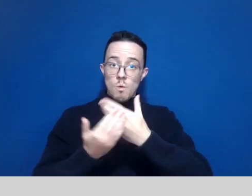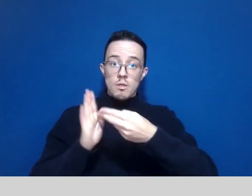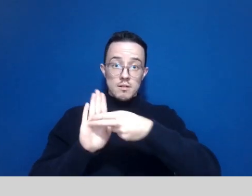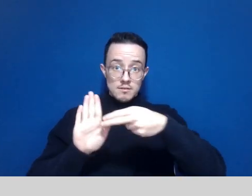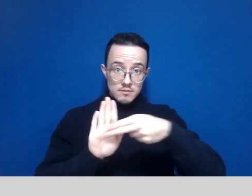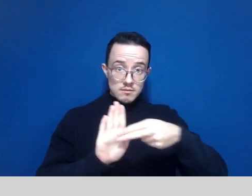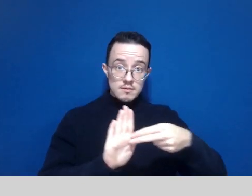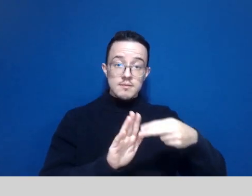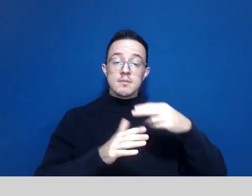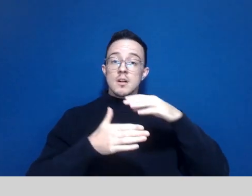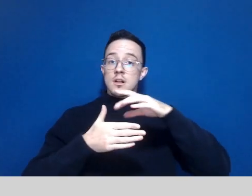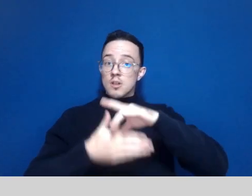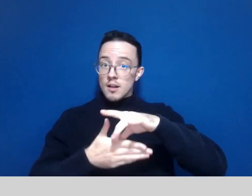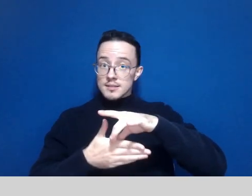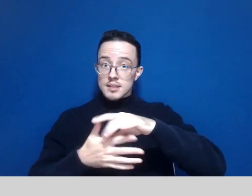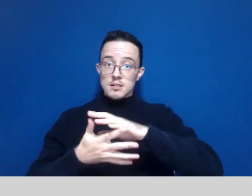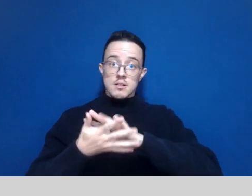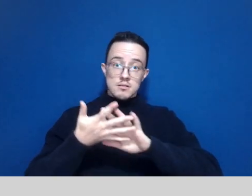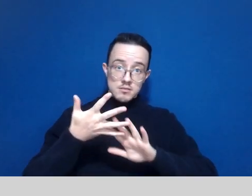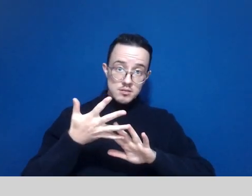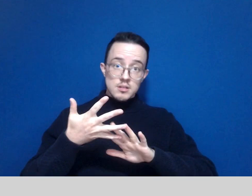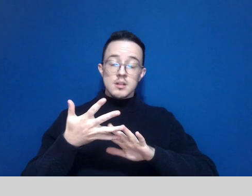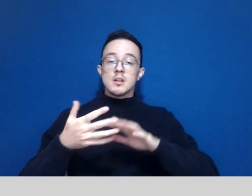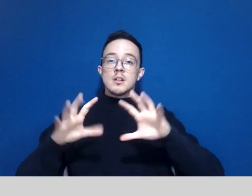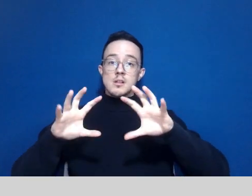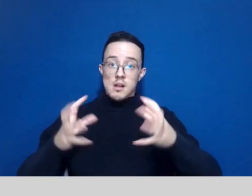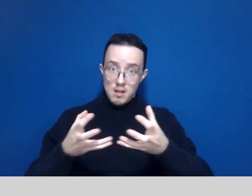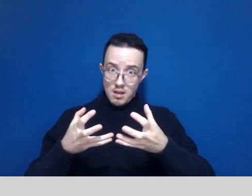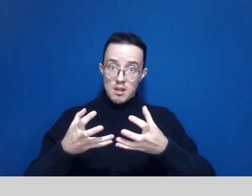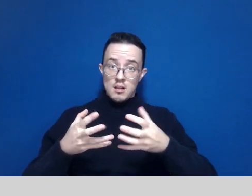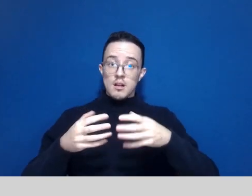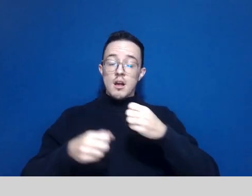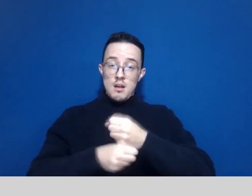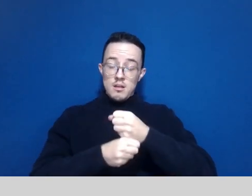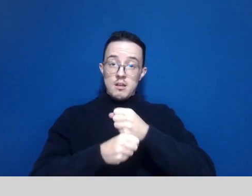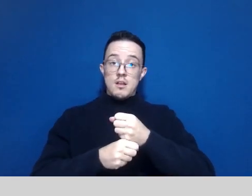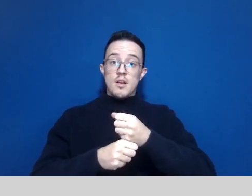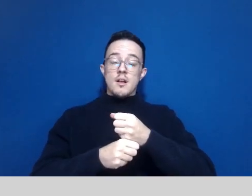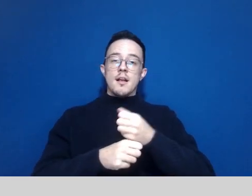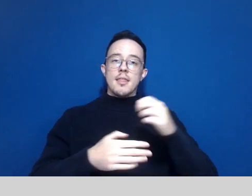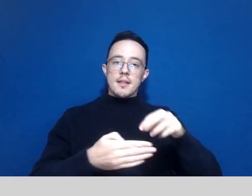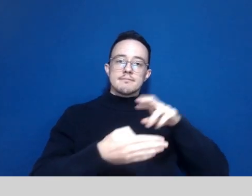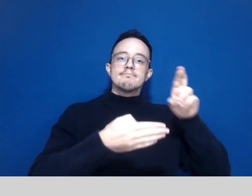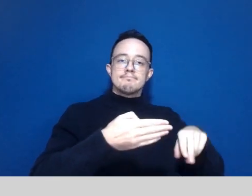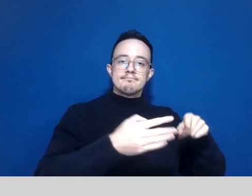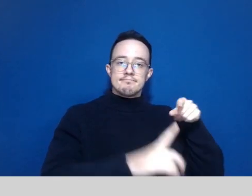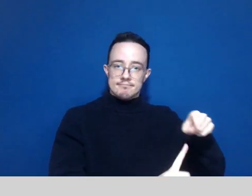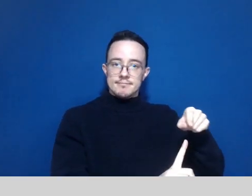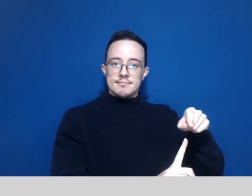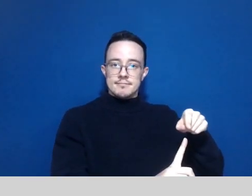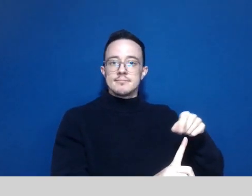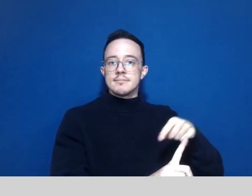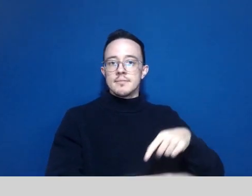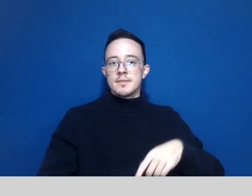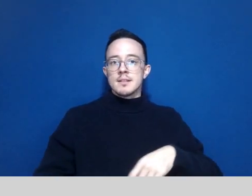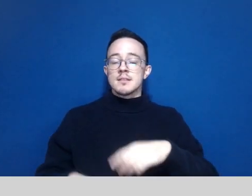all the content that we wanted so that we can generate output from it.